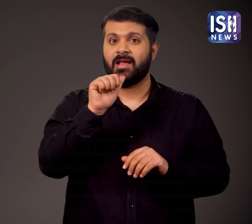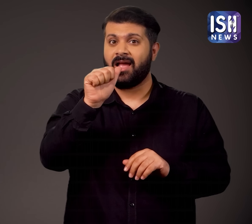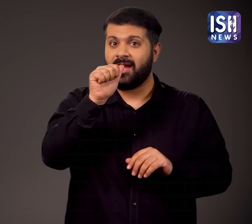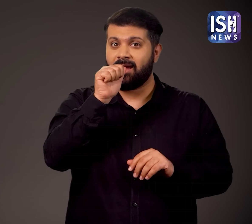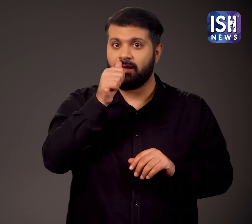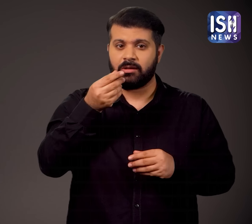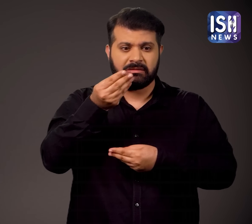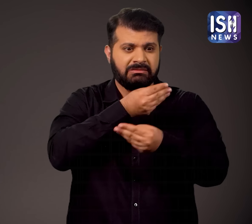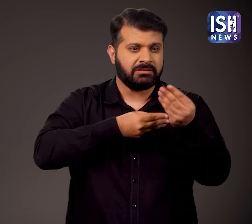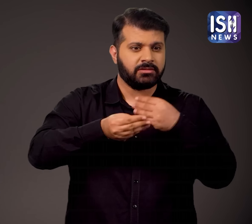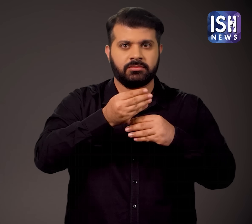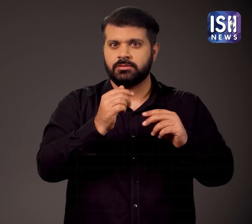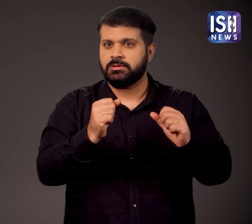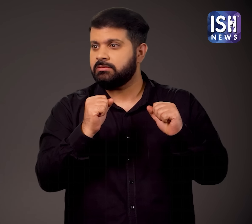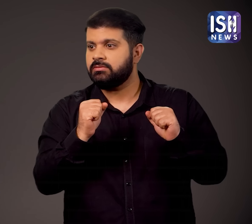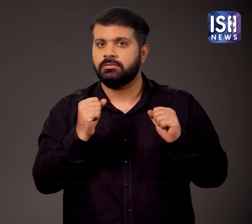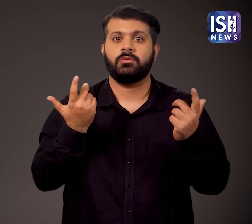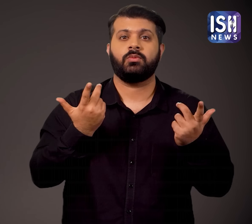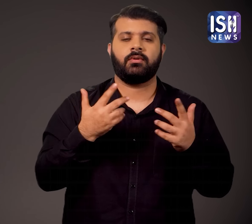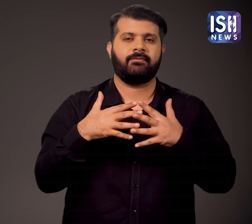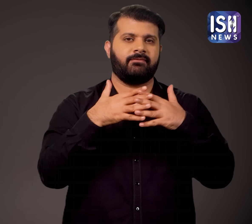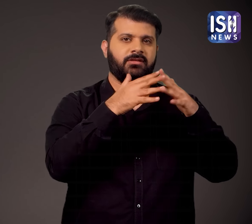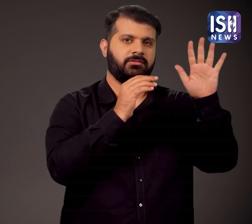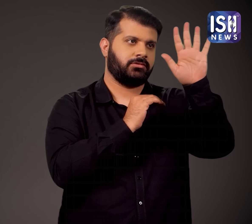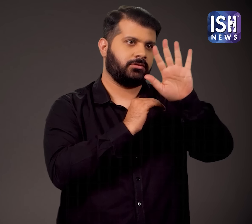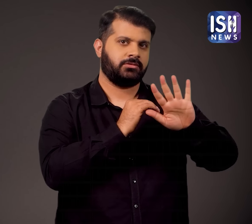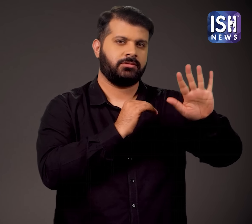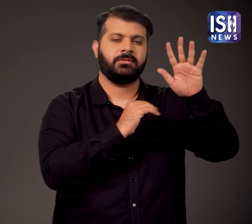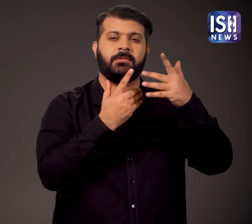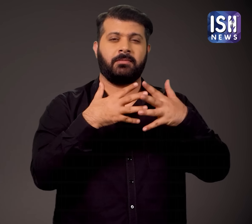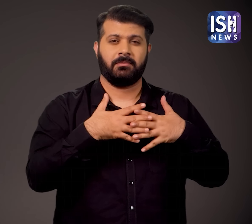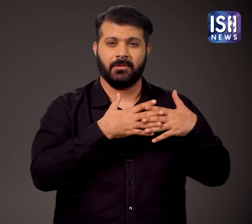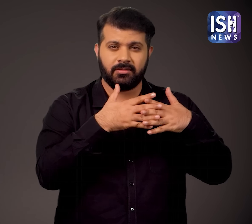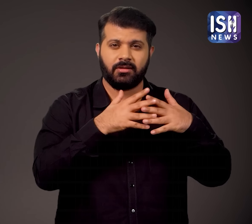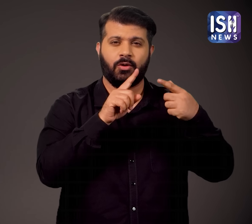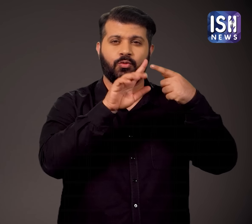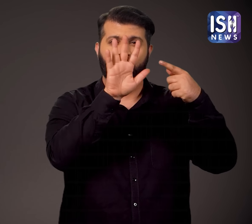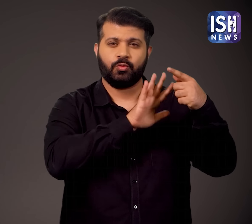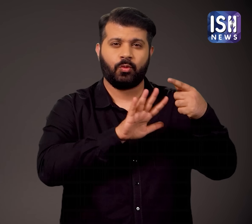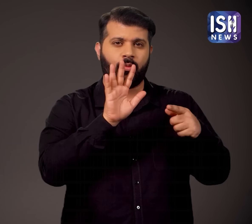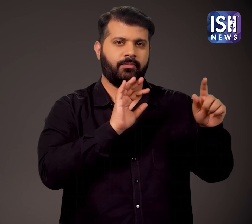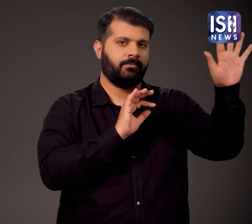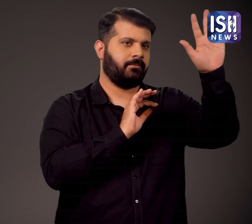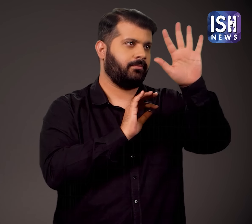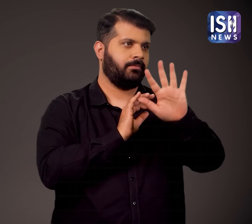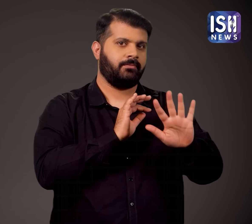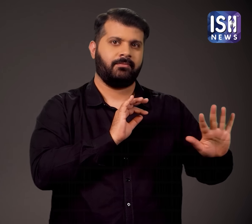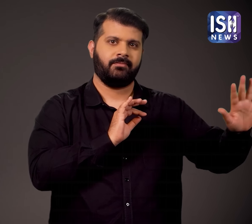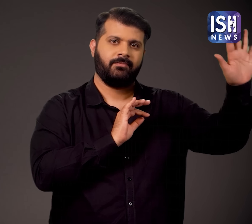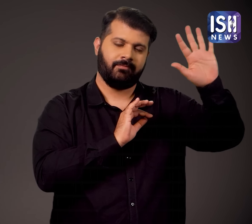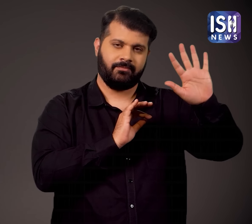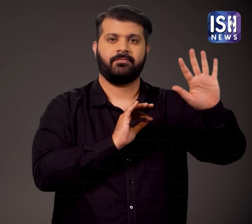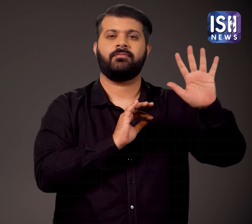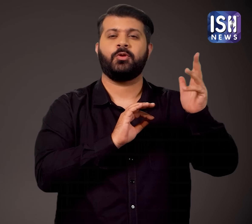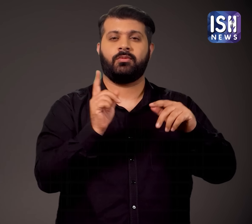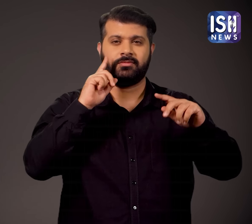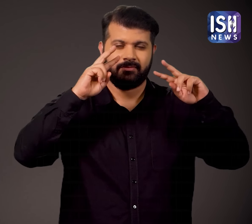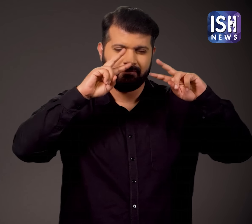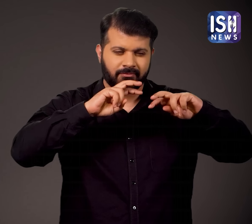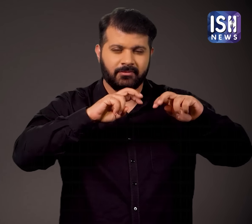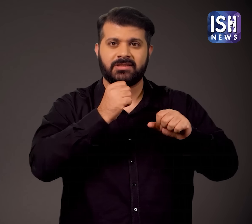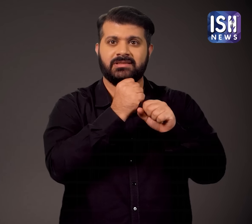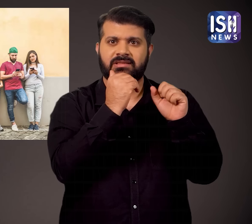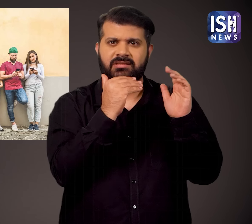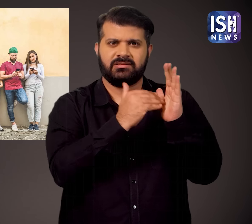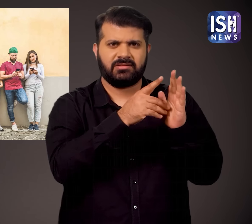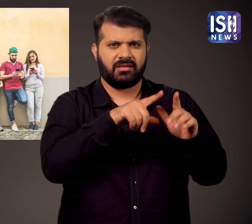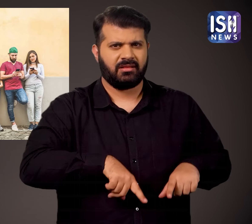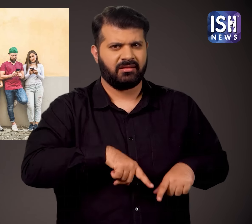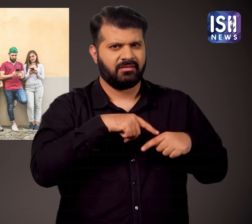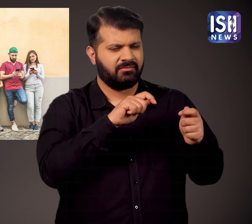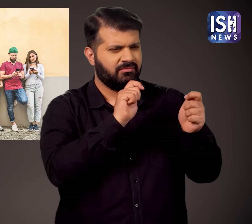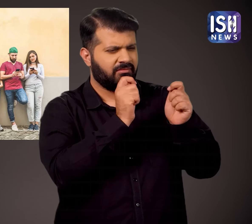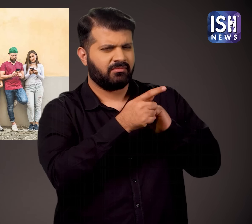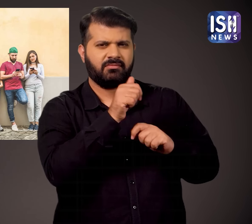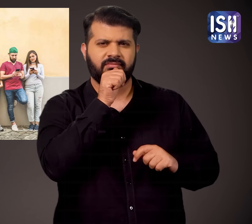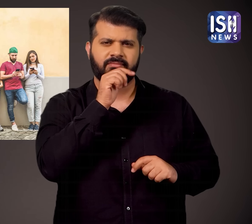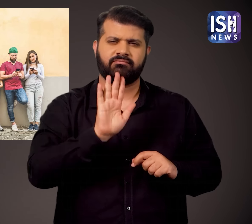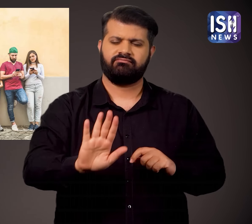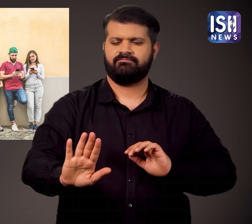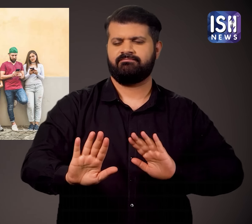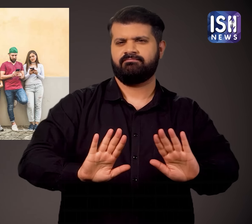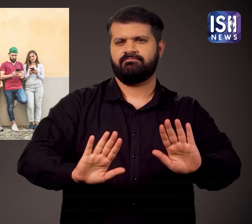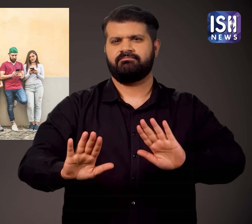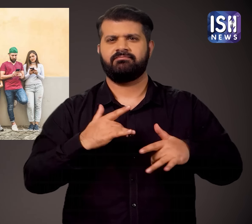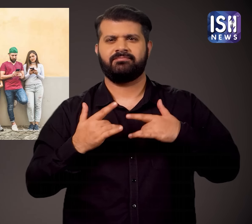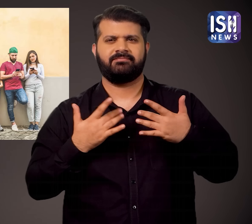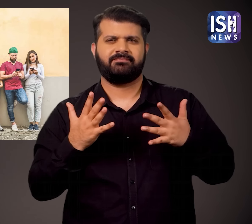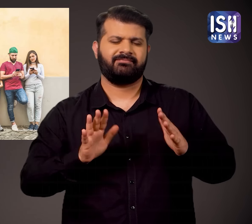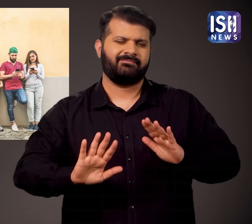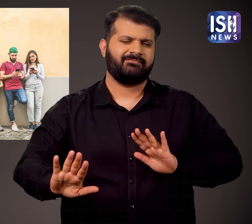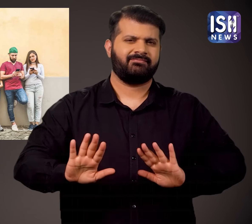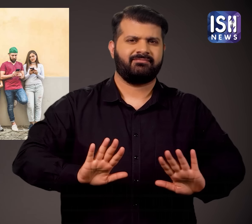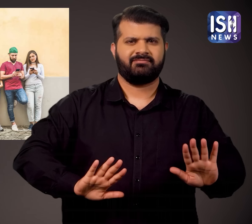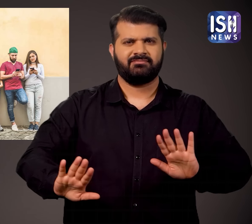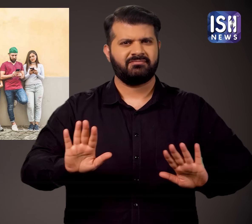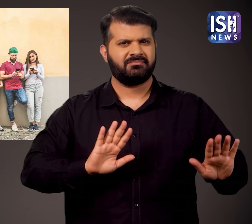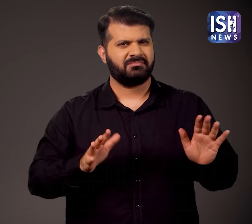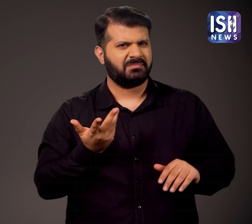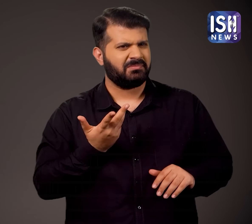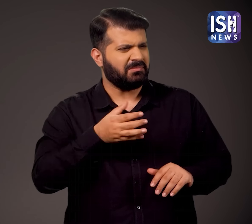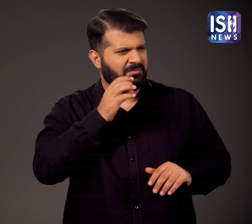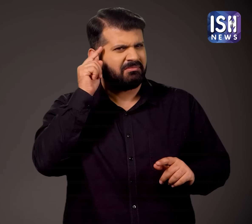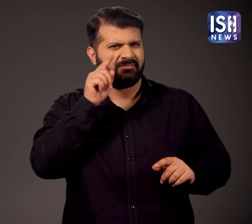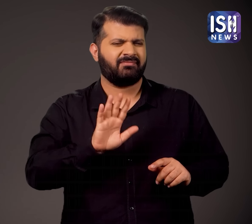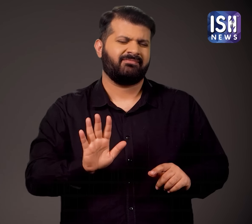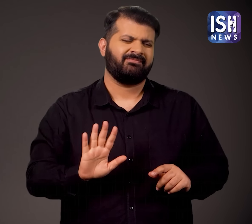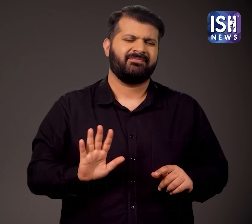The issue has been highlighted by several studies across the U.S. and Europe, showing that Gen Z is increasingly choosing to avoid alcohol.